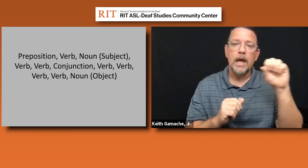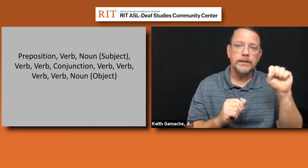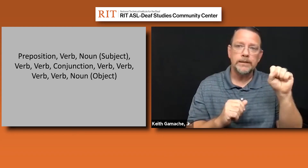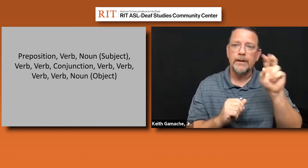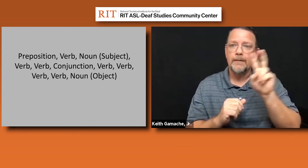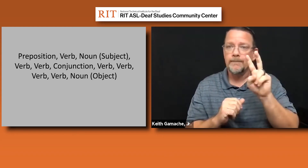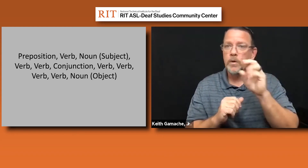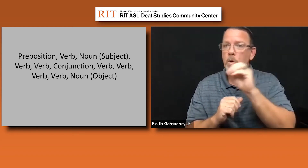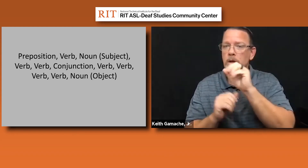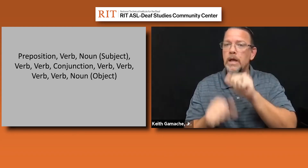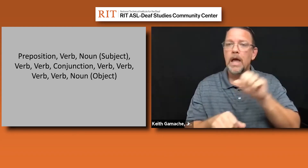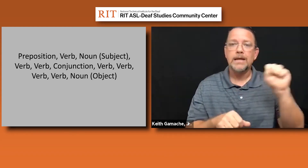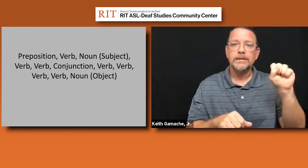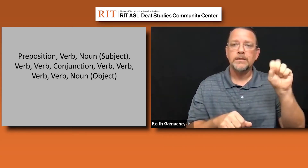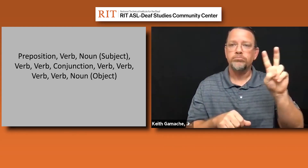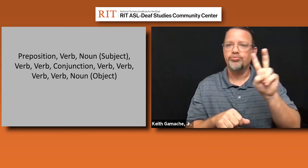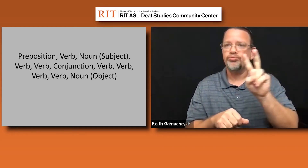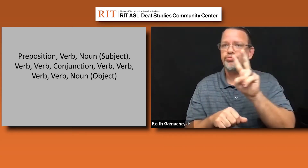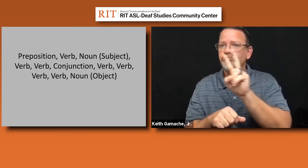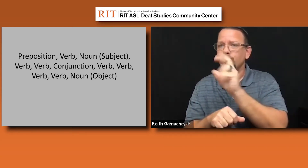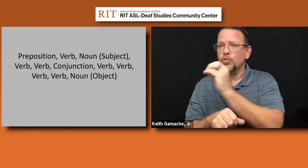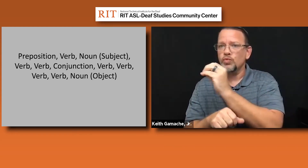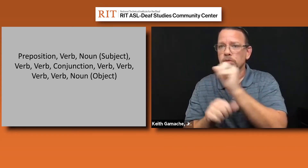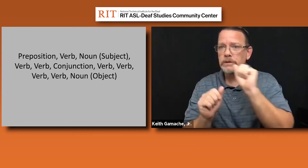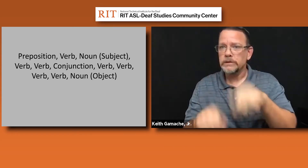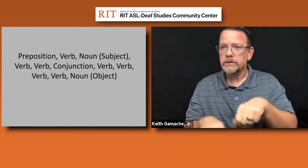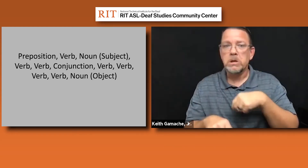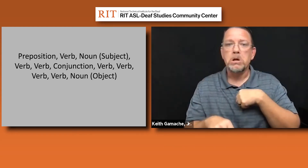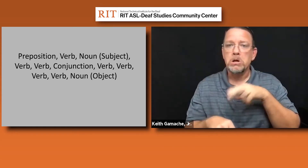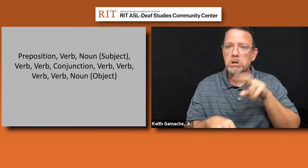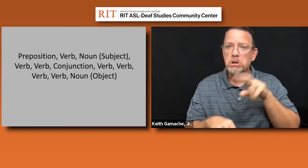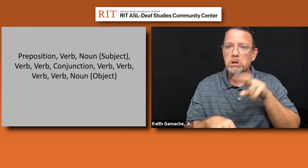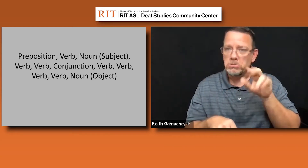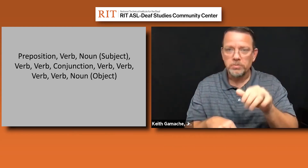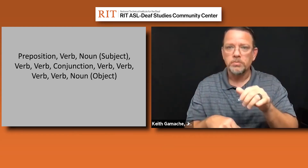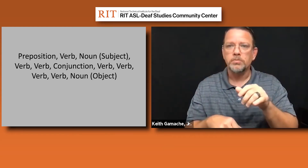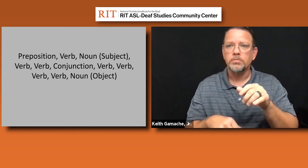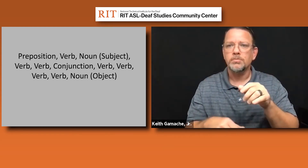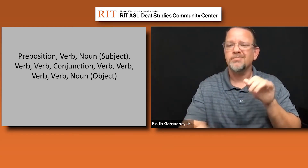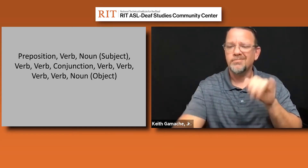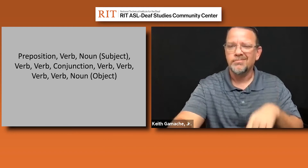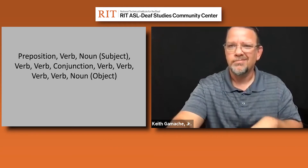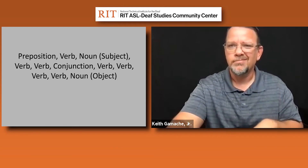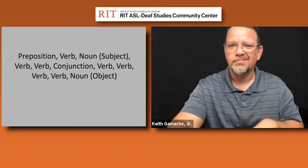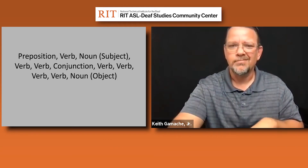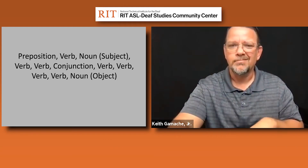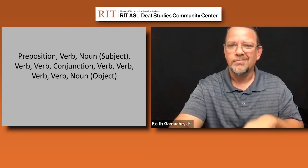so instead of just being a subject-verb-object, it's subject, verb, verb, verb, object,